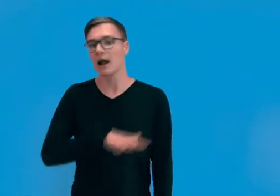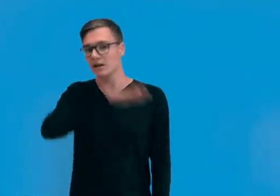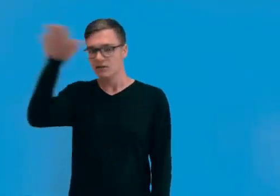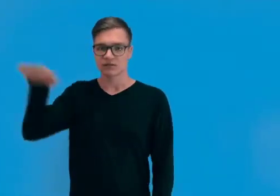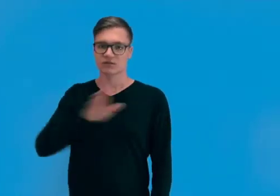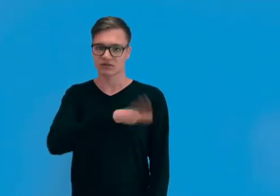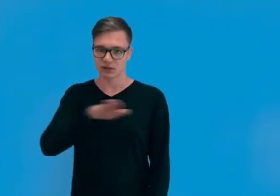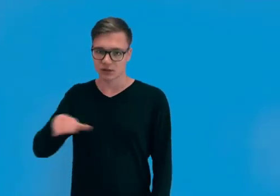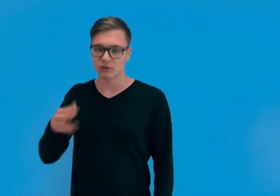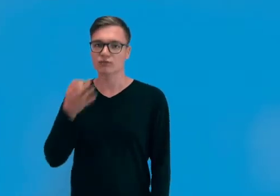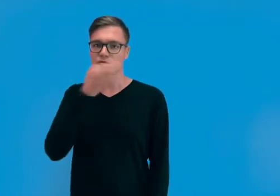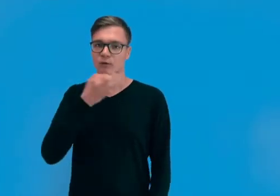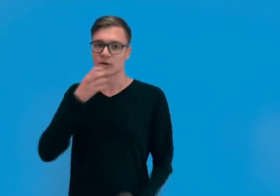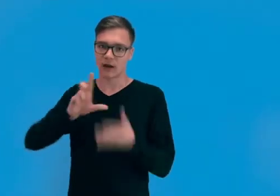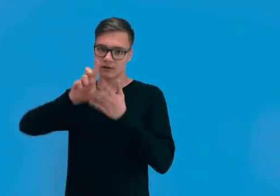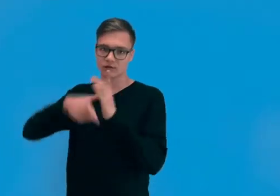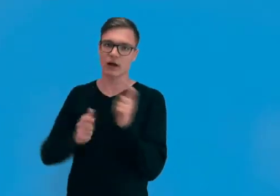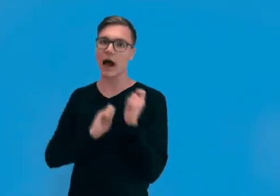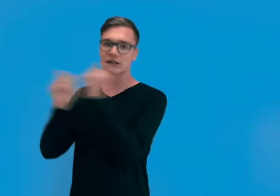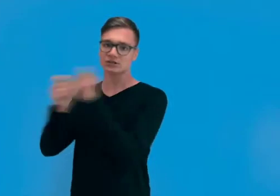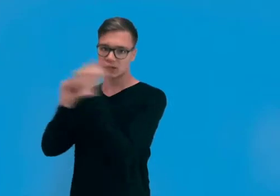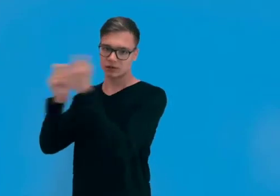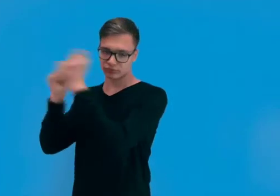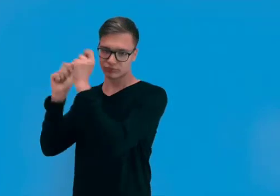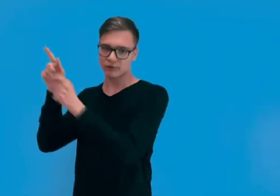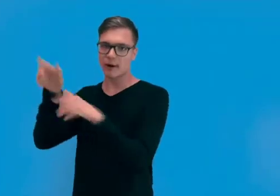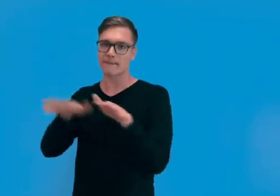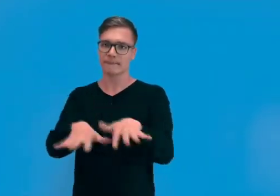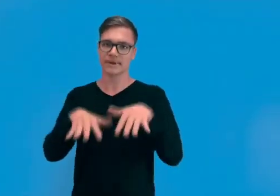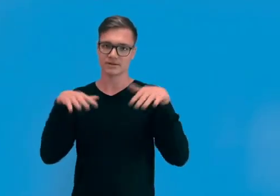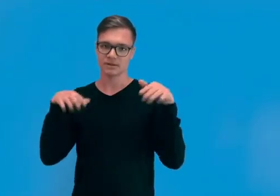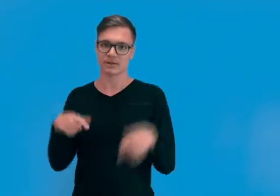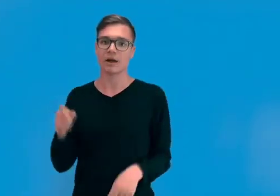All children and teenagers in the district can submit proposals to the plenary.